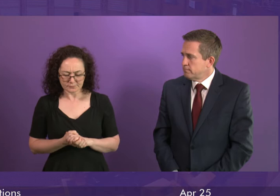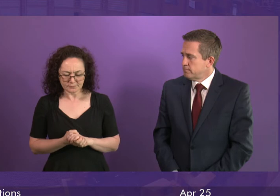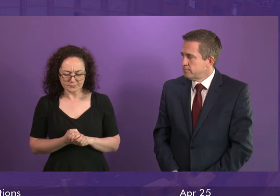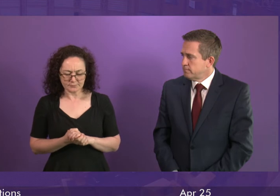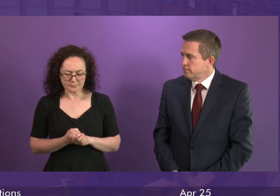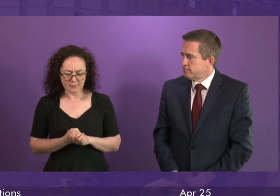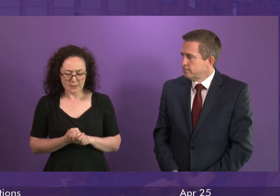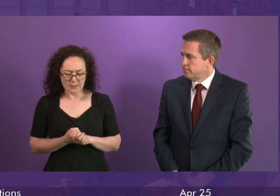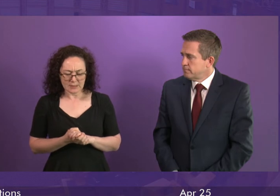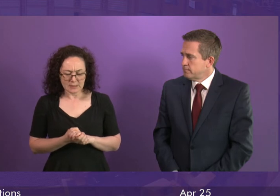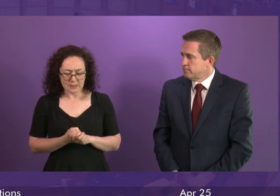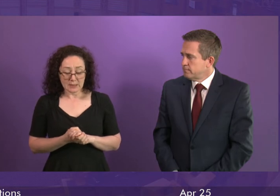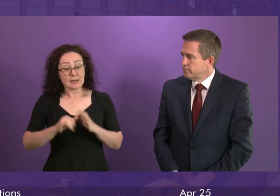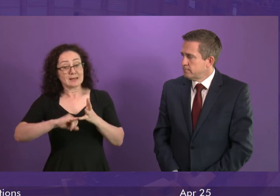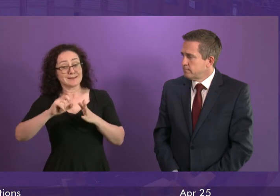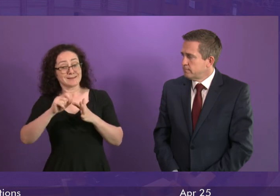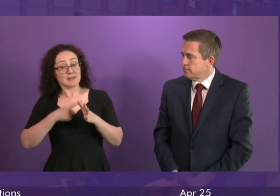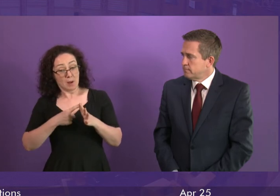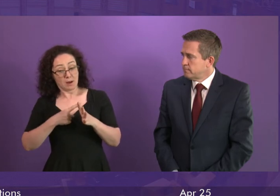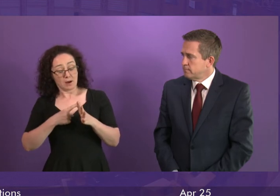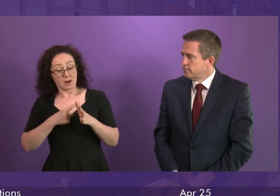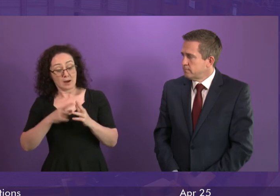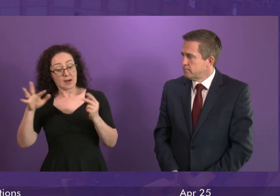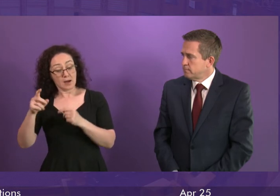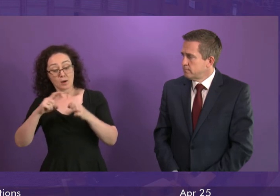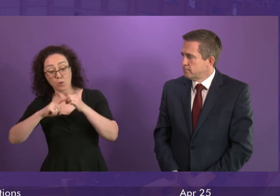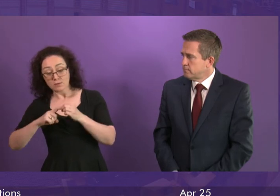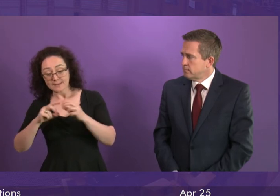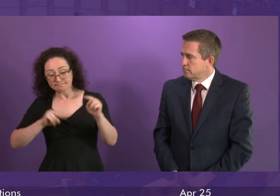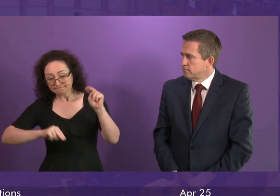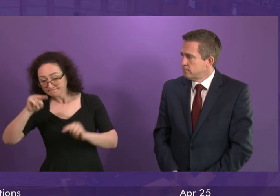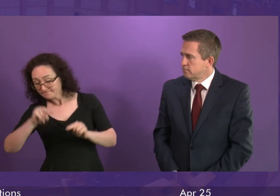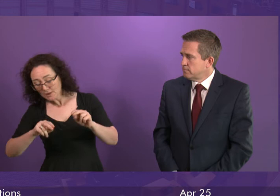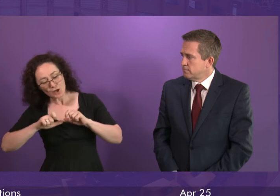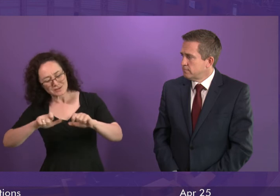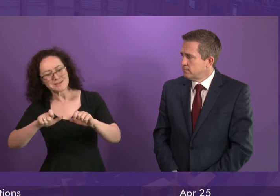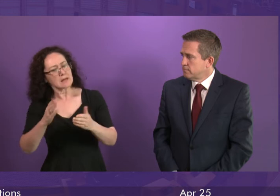complex in Fife. SEPA’s air quality monitoring continues to show that there is no cause for